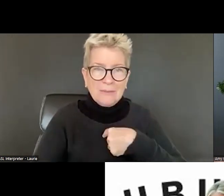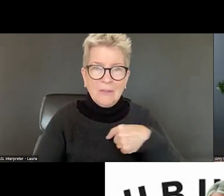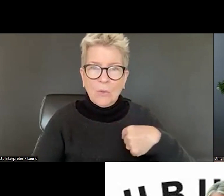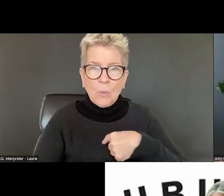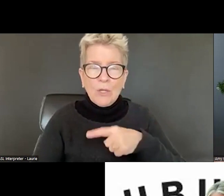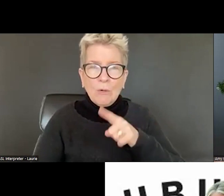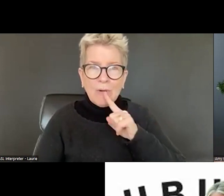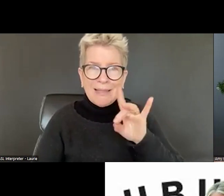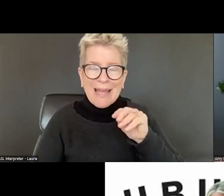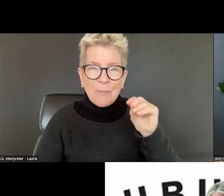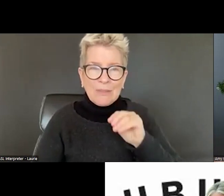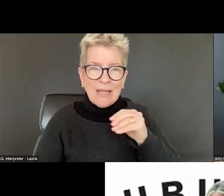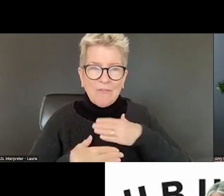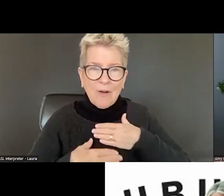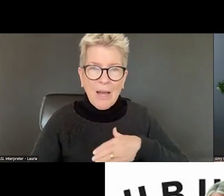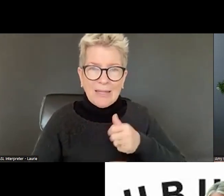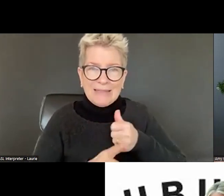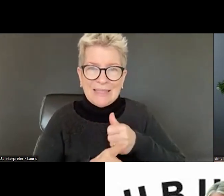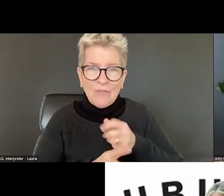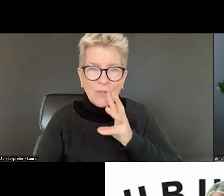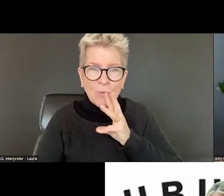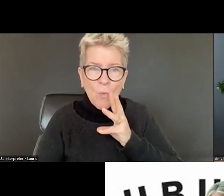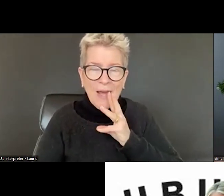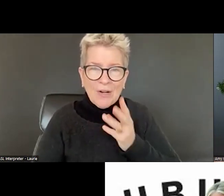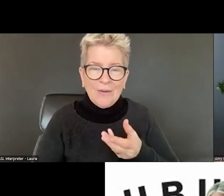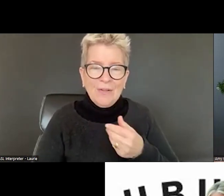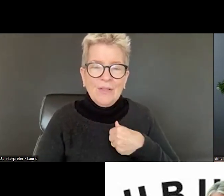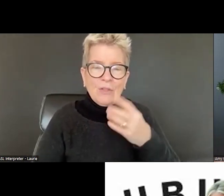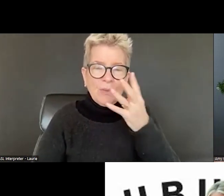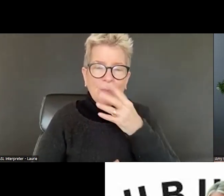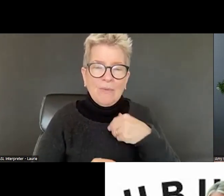really beautiful so I think just starting with us and you know how are we the currency that moves